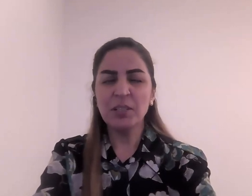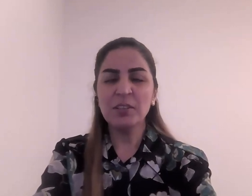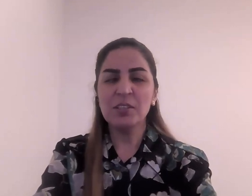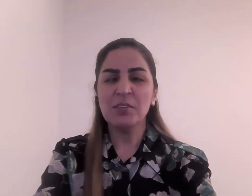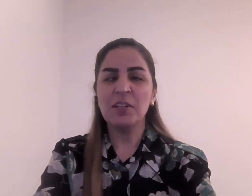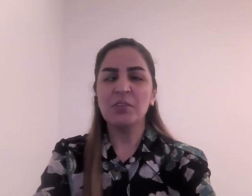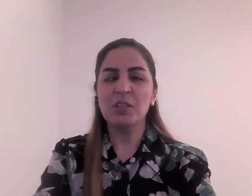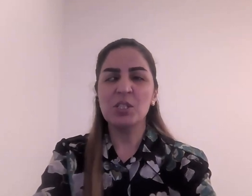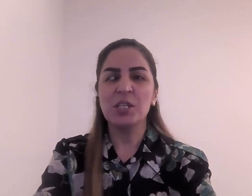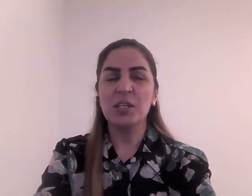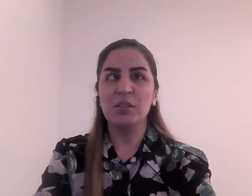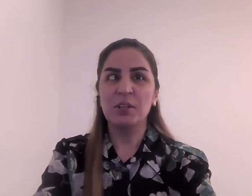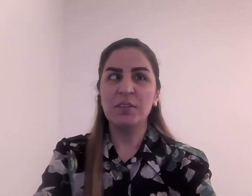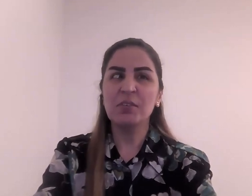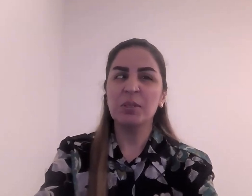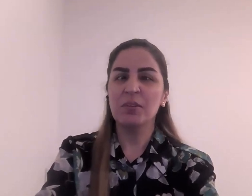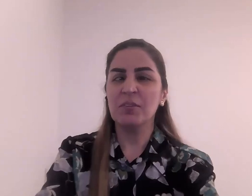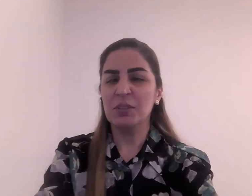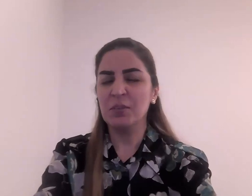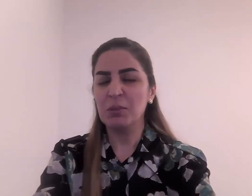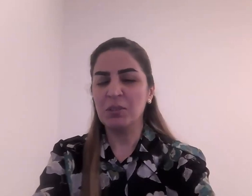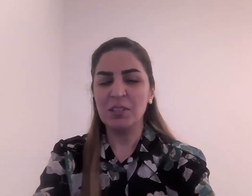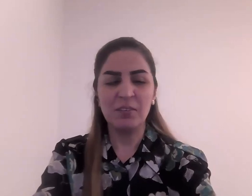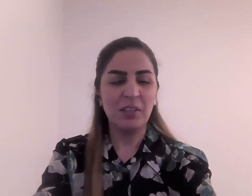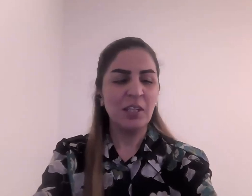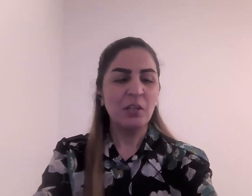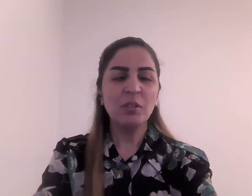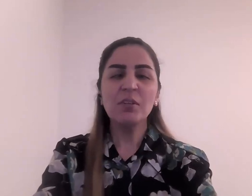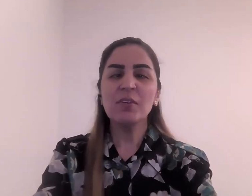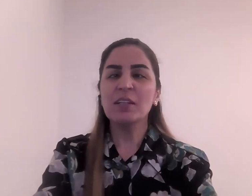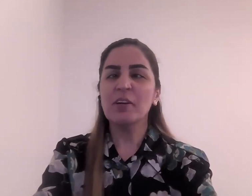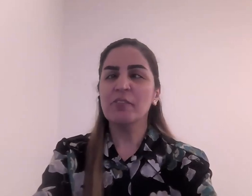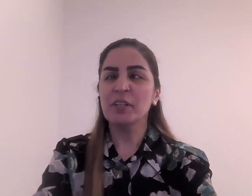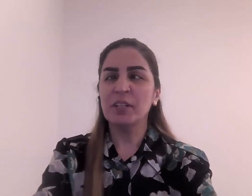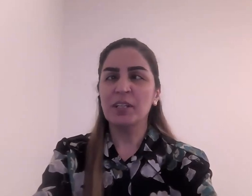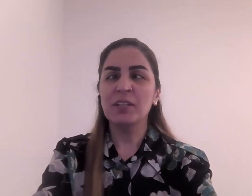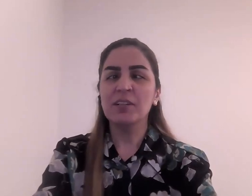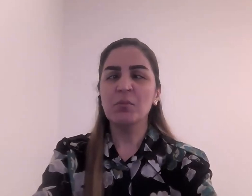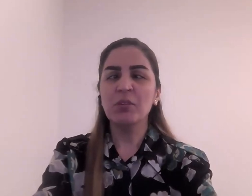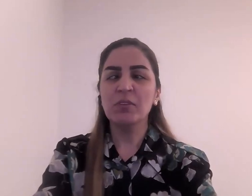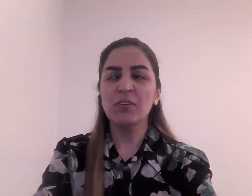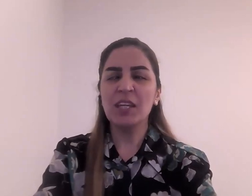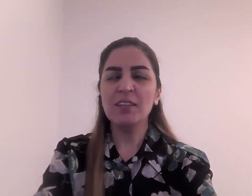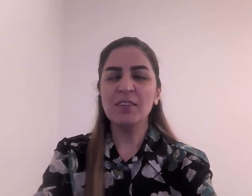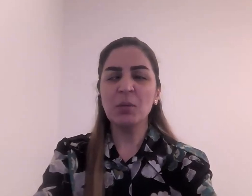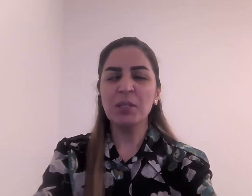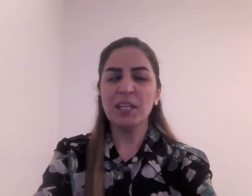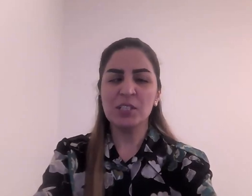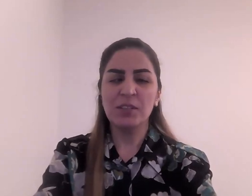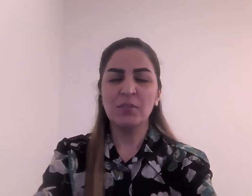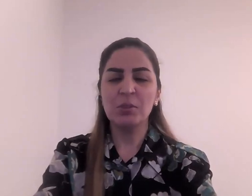of Persons with Disabilities. What does that offer in terms of states' obligations to ensure access to sign